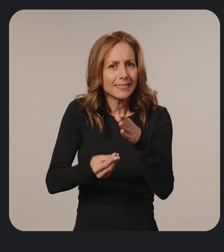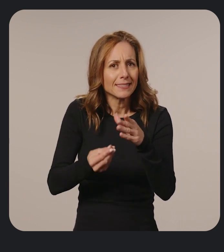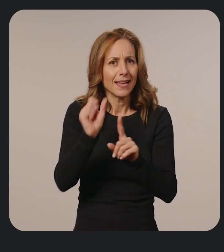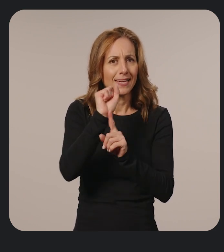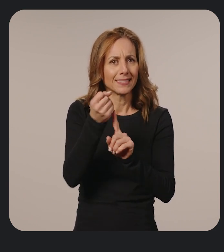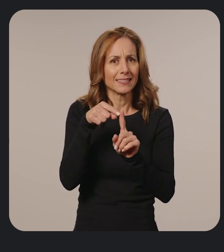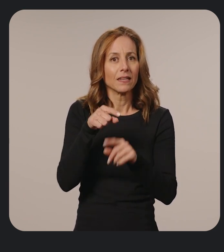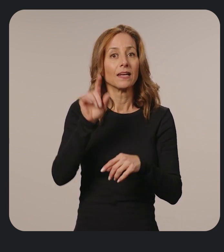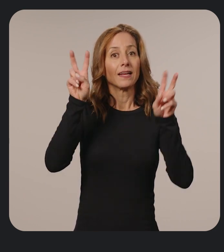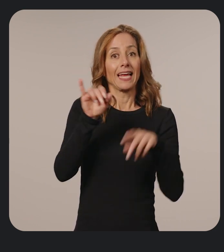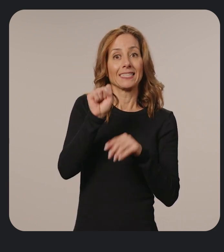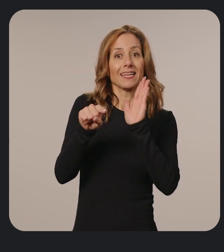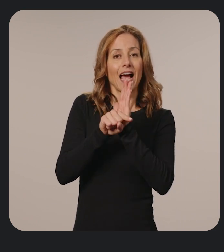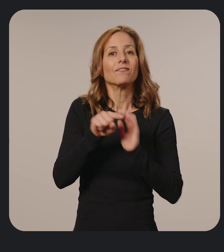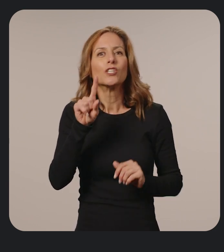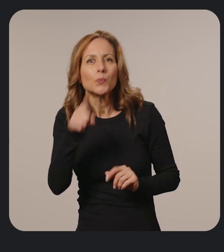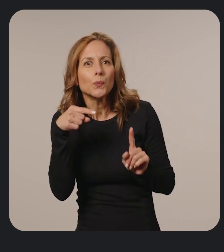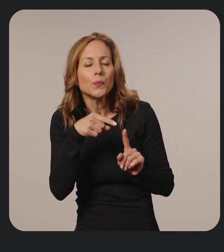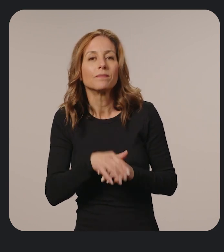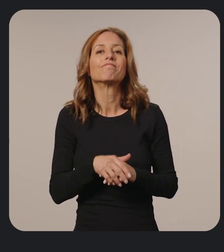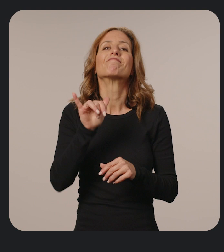that we are missing the case when isNegative is true.